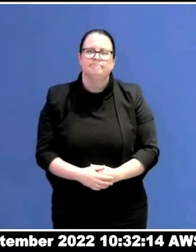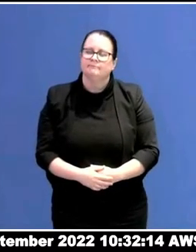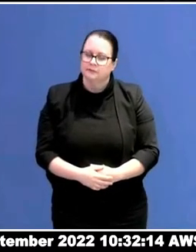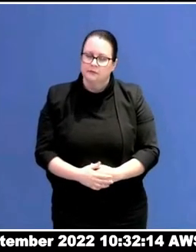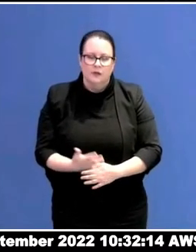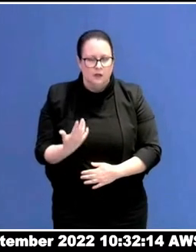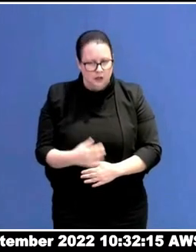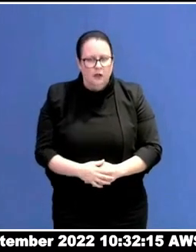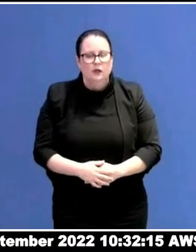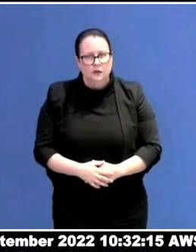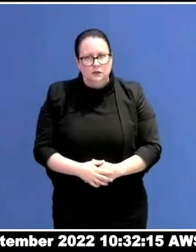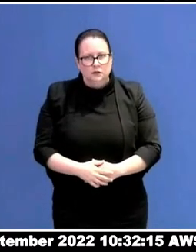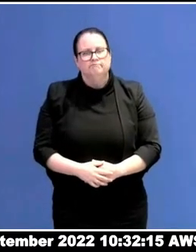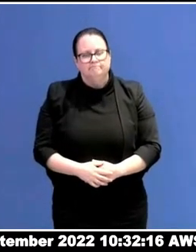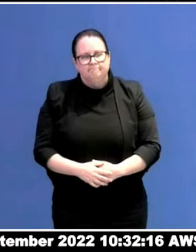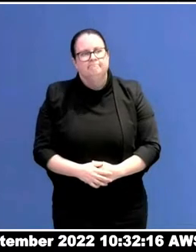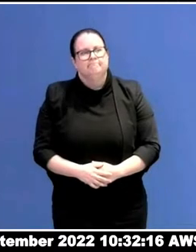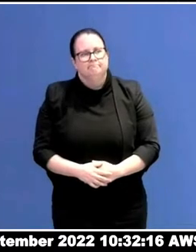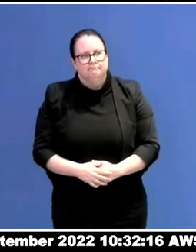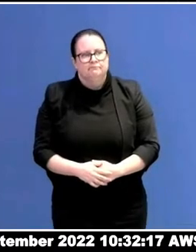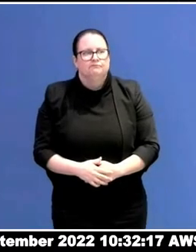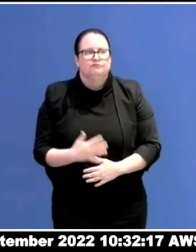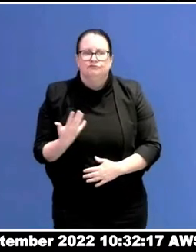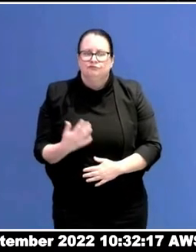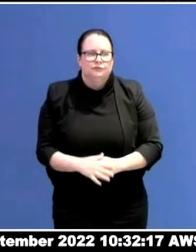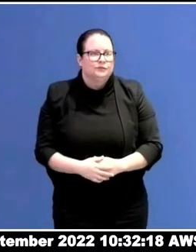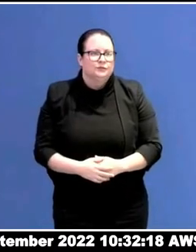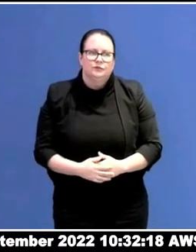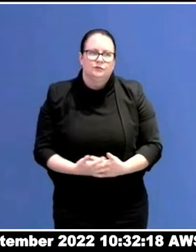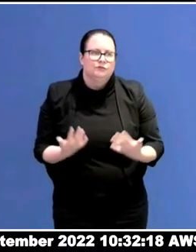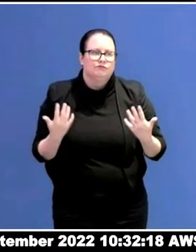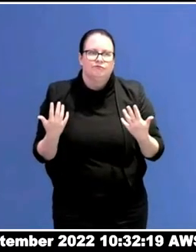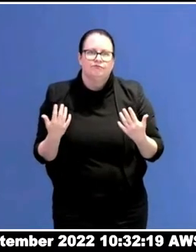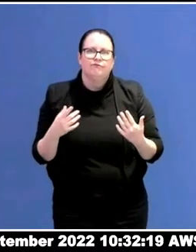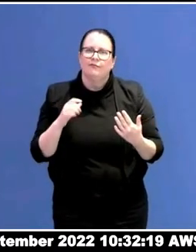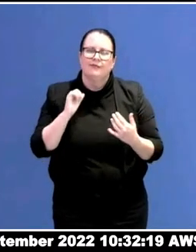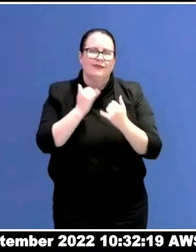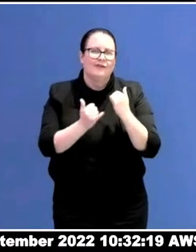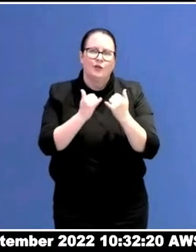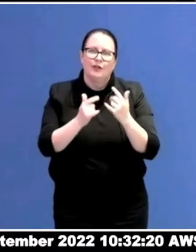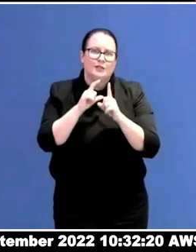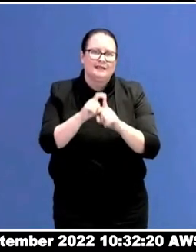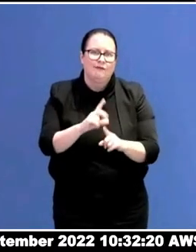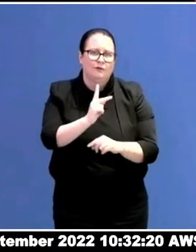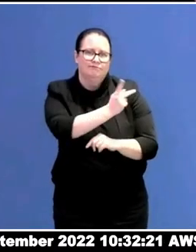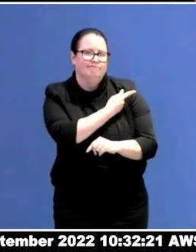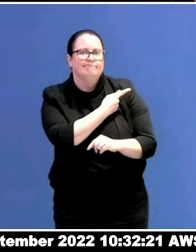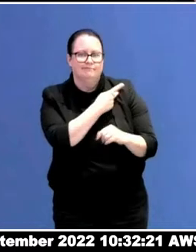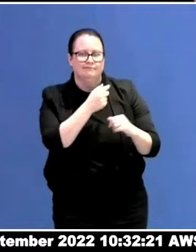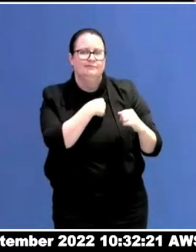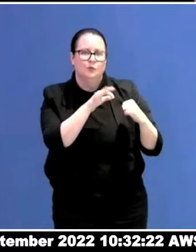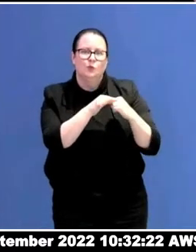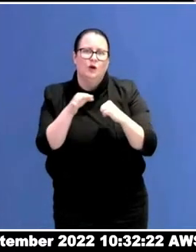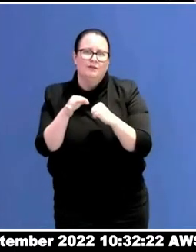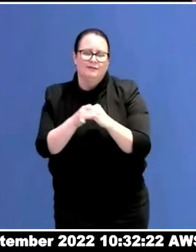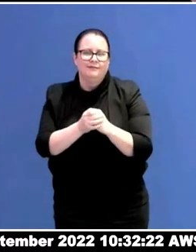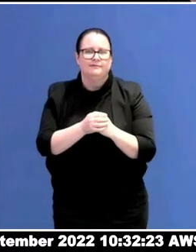He was - yes, obviously, it is difficult for us in knowing how to